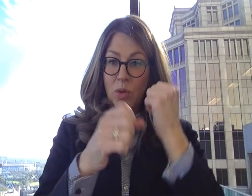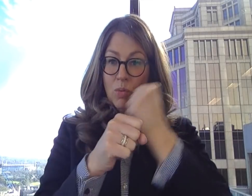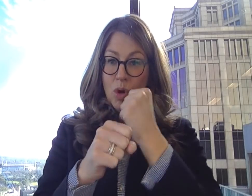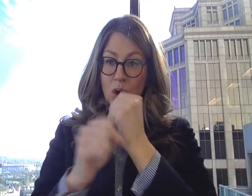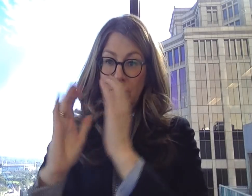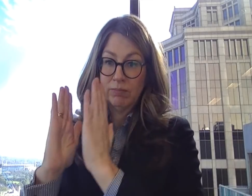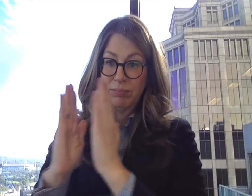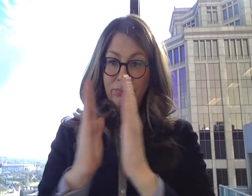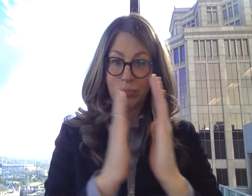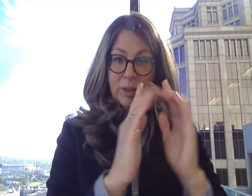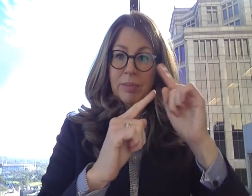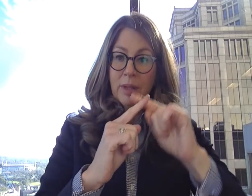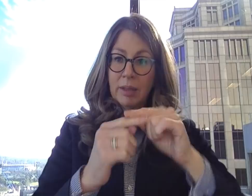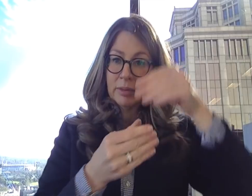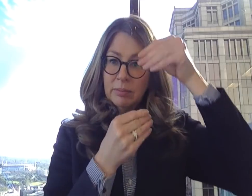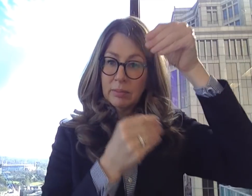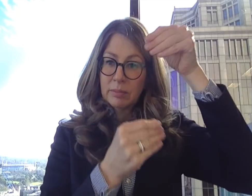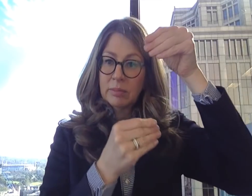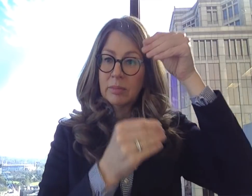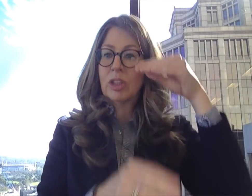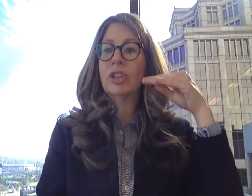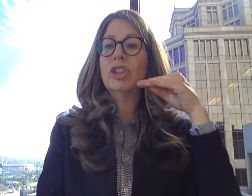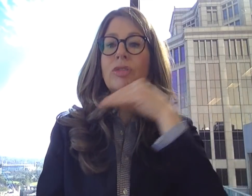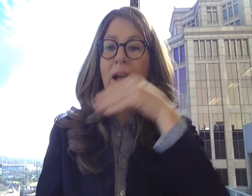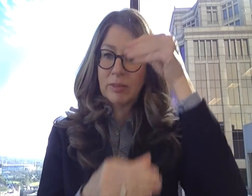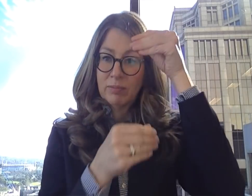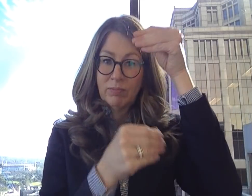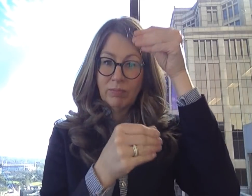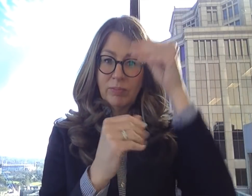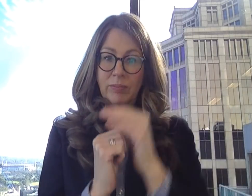for ICSD Reform Option C. It is our intention